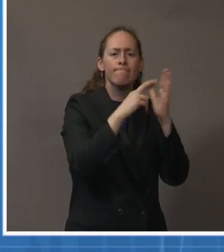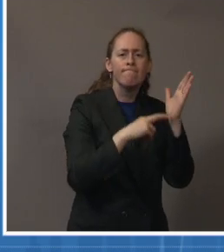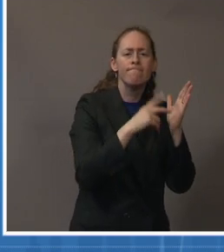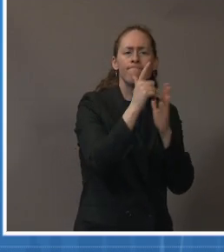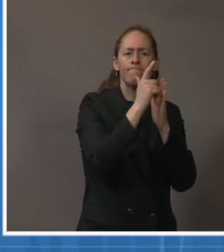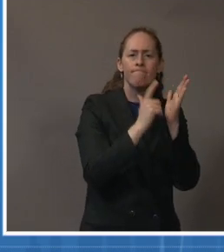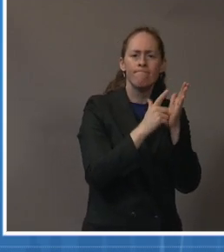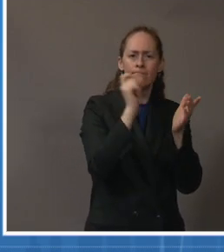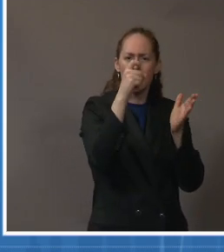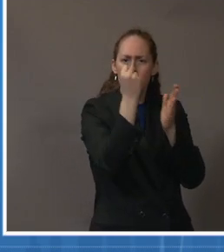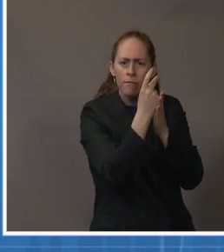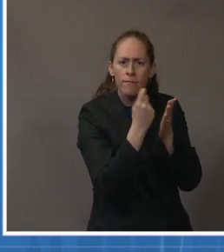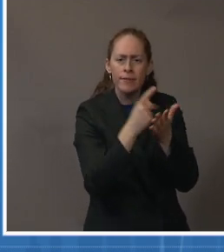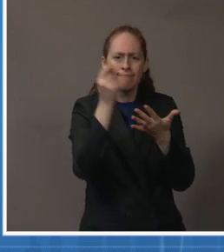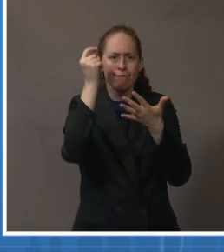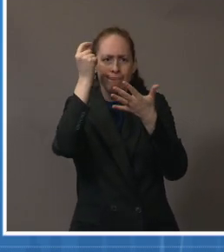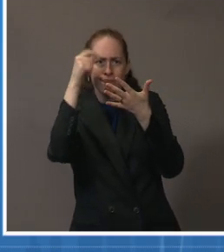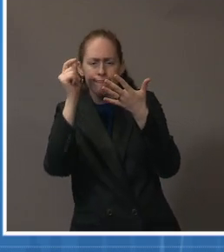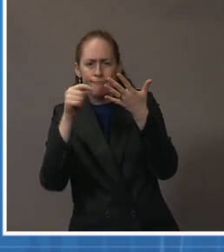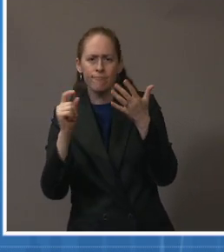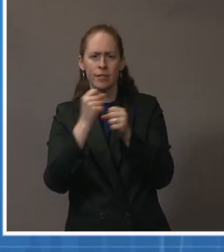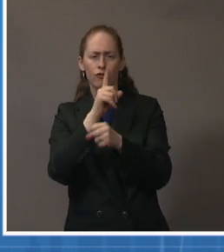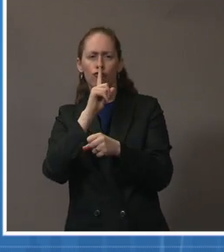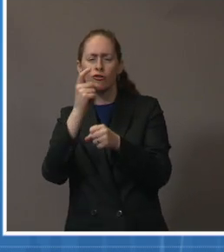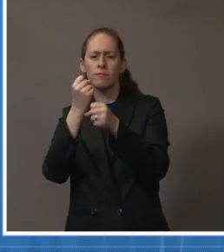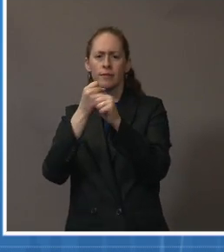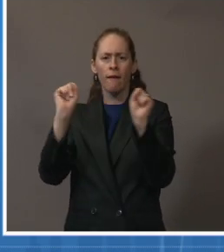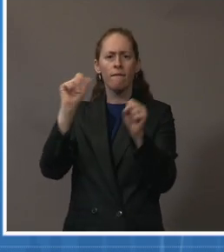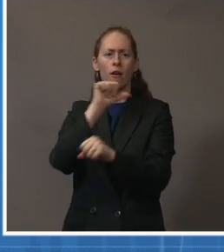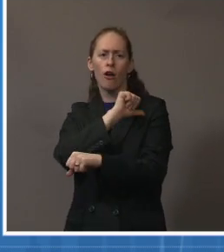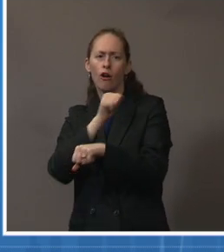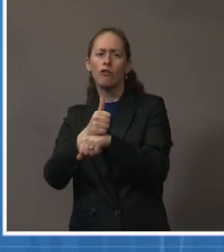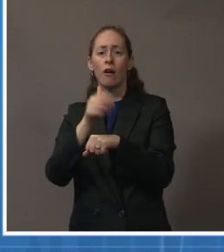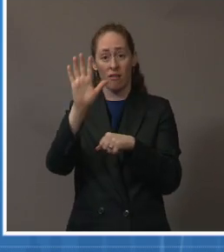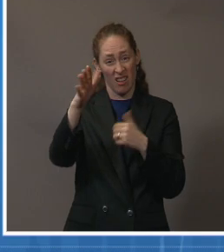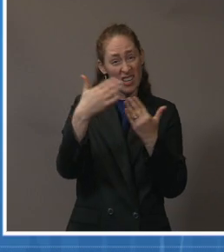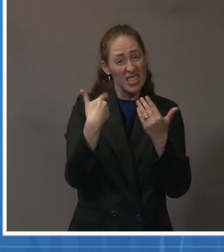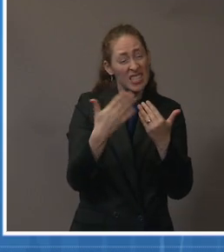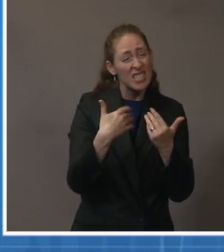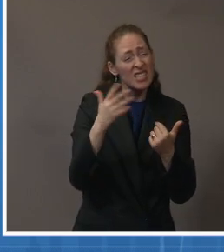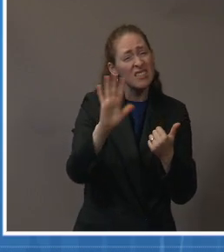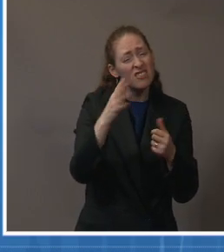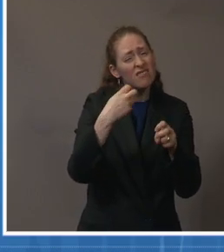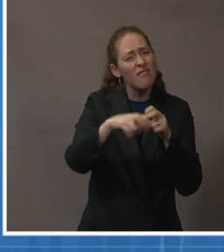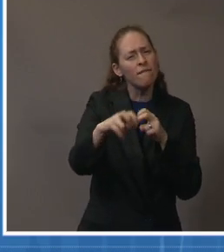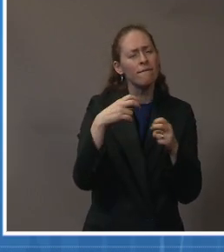This is certainly a complex operational challenge but one that we take on and will get done.